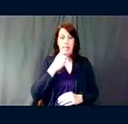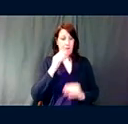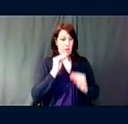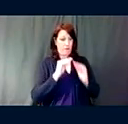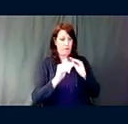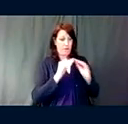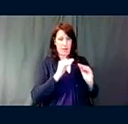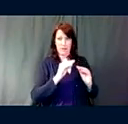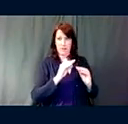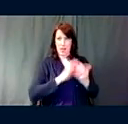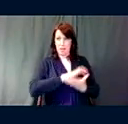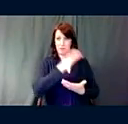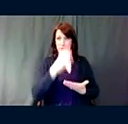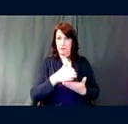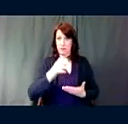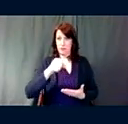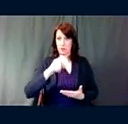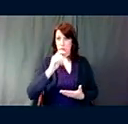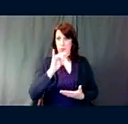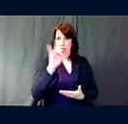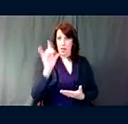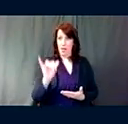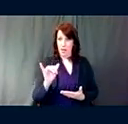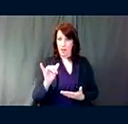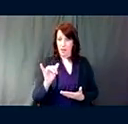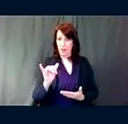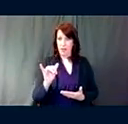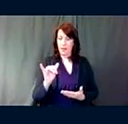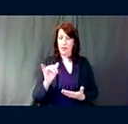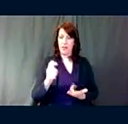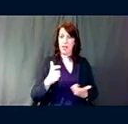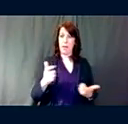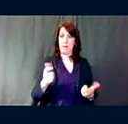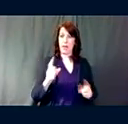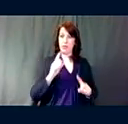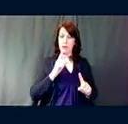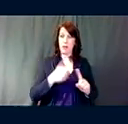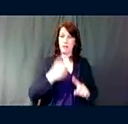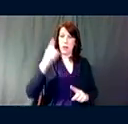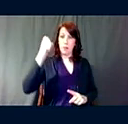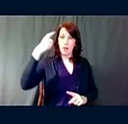KNOWING WHETHER -- FIXING THE SUPPLY, WHICH HAS BEEN THE MAIN RESPONSE, BOTH FROM GOVERNMENT